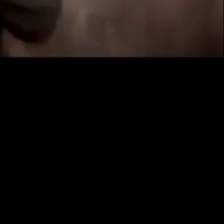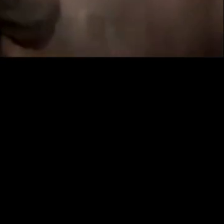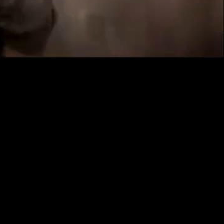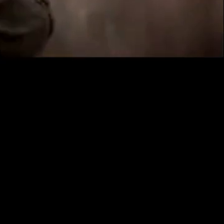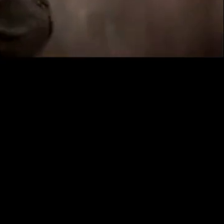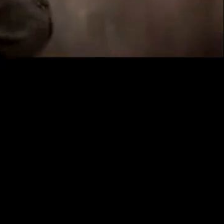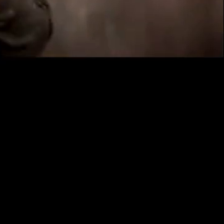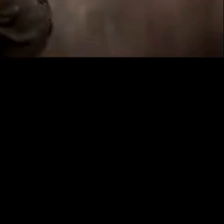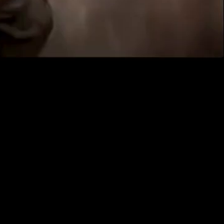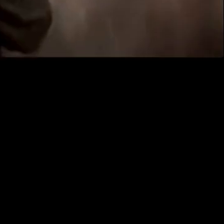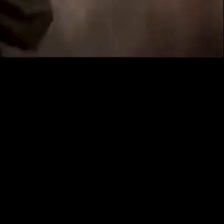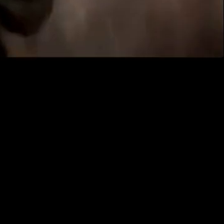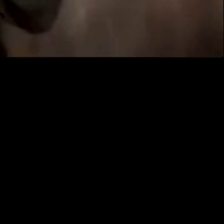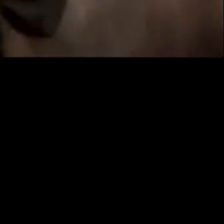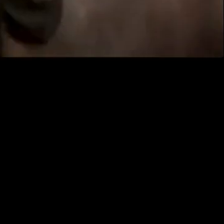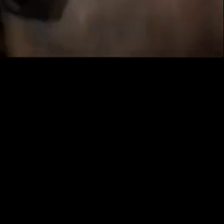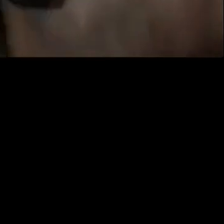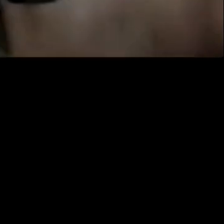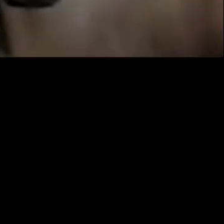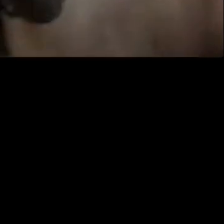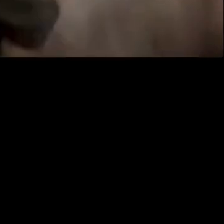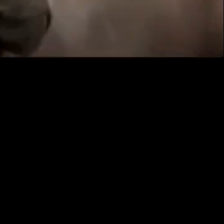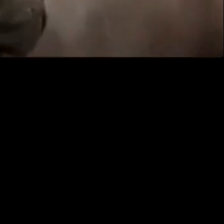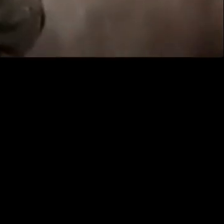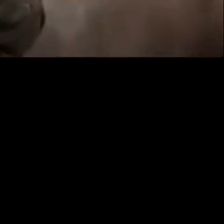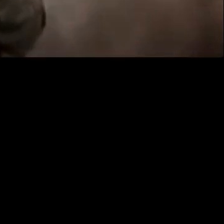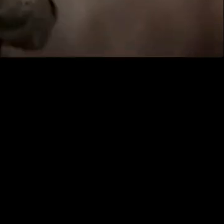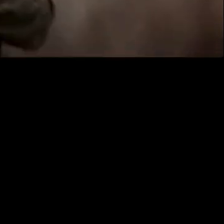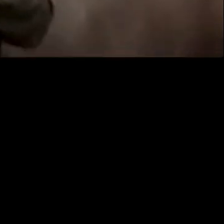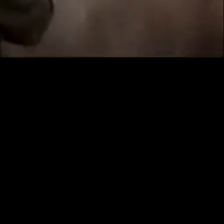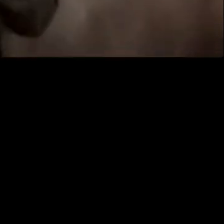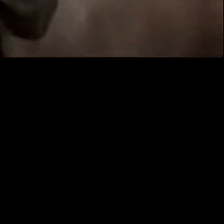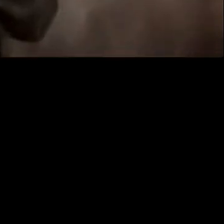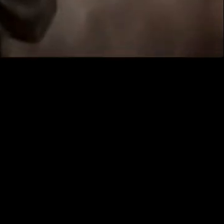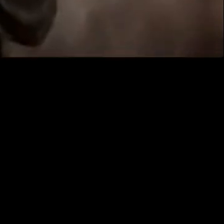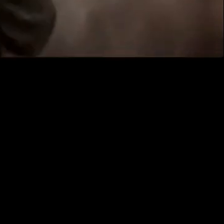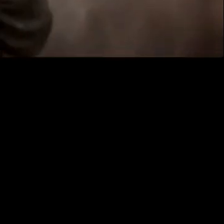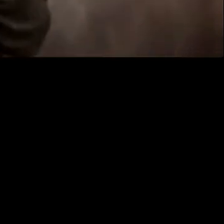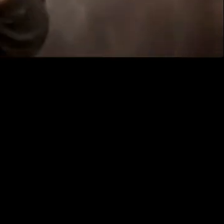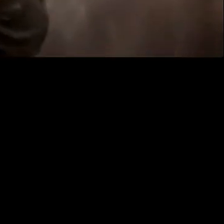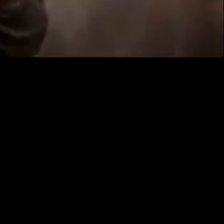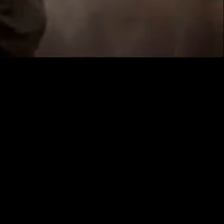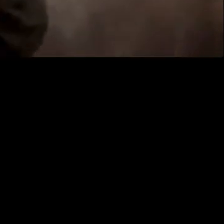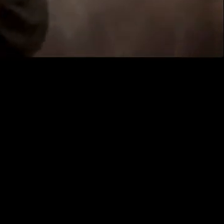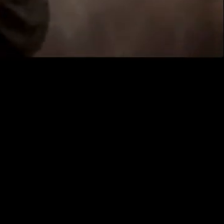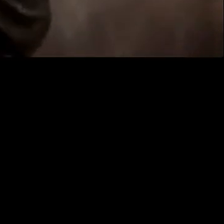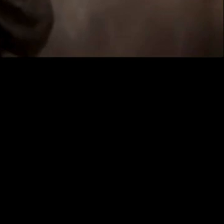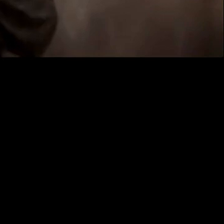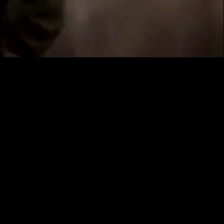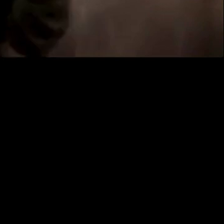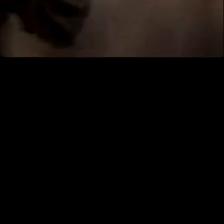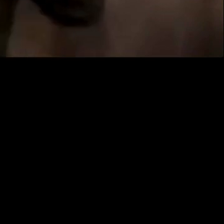olive complexion, wearing a purple and blue checked button down shirt and a French blue blazer in front of a beige